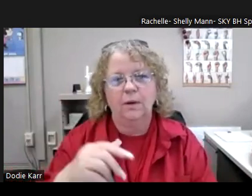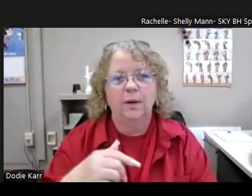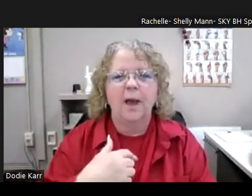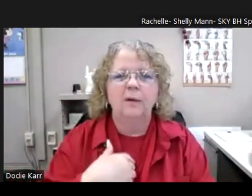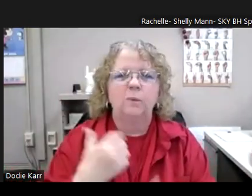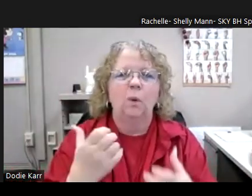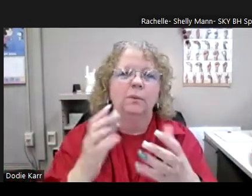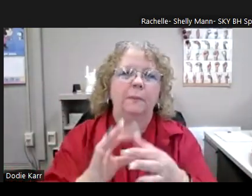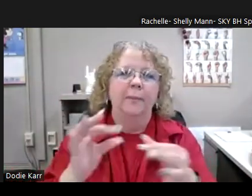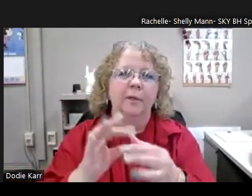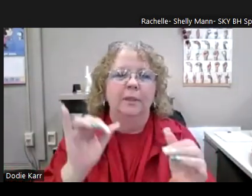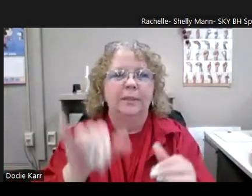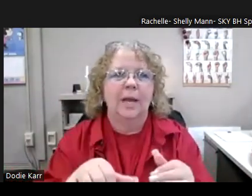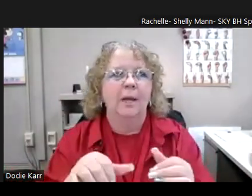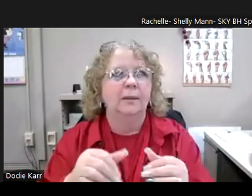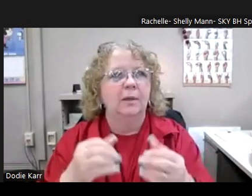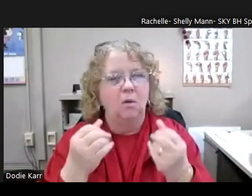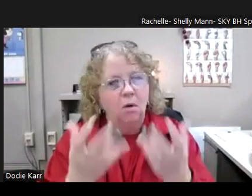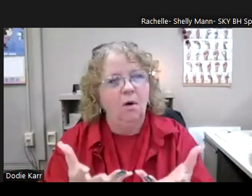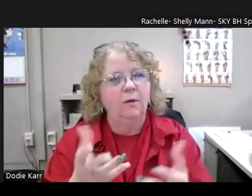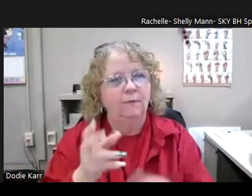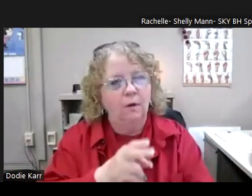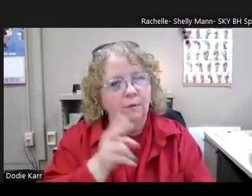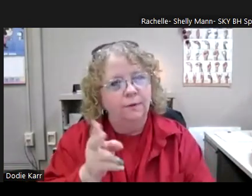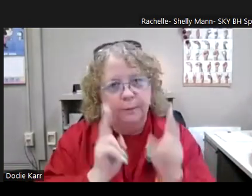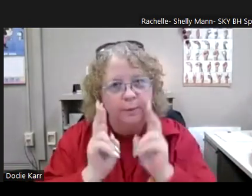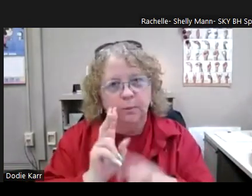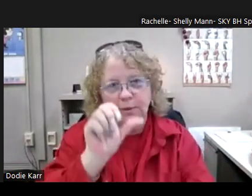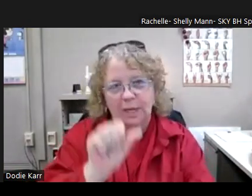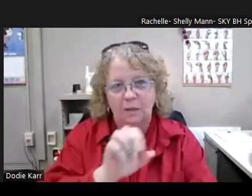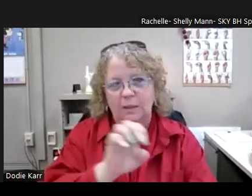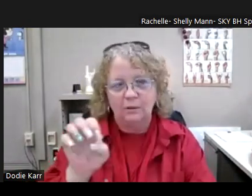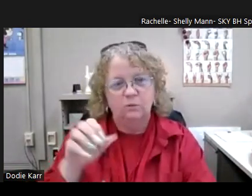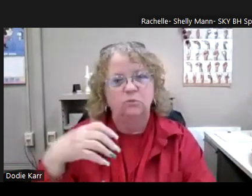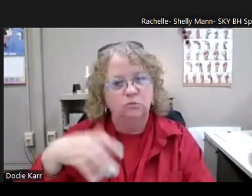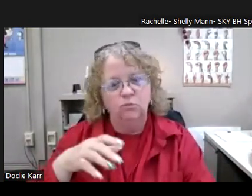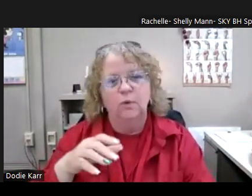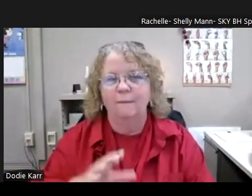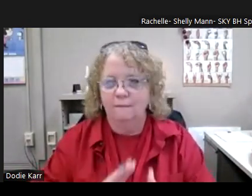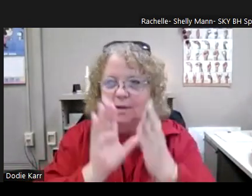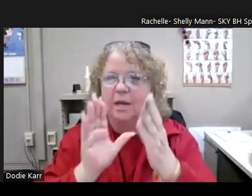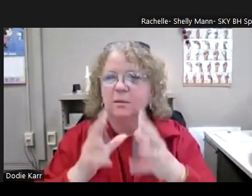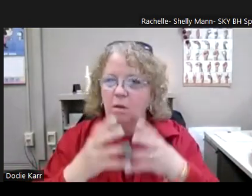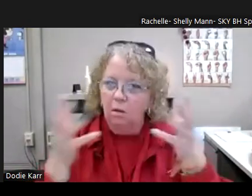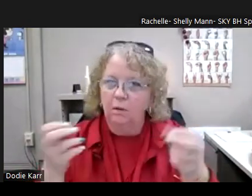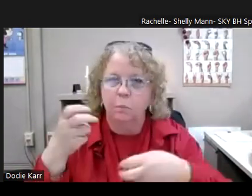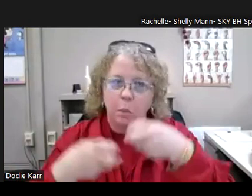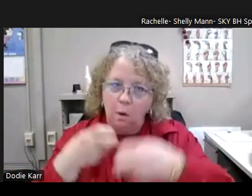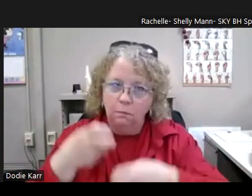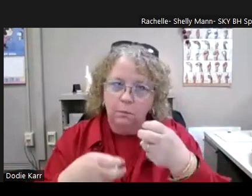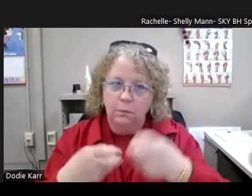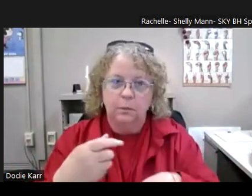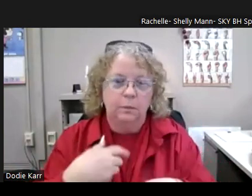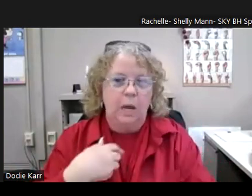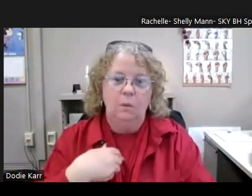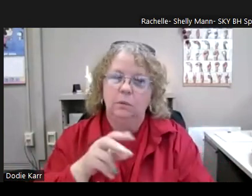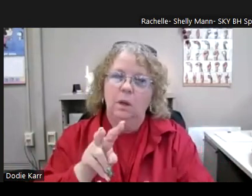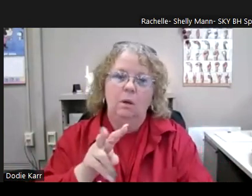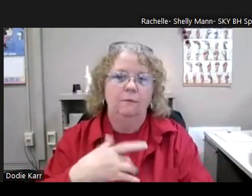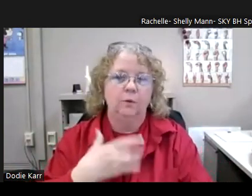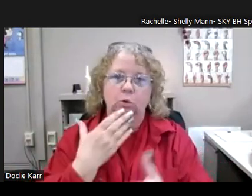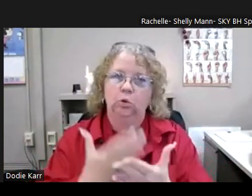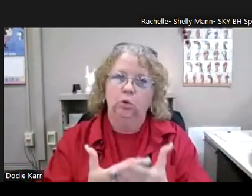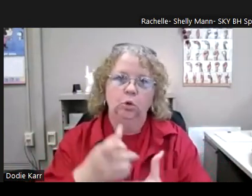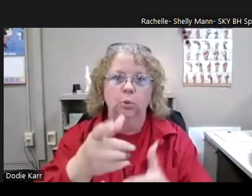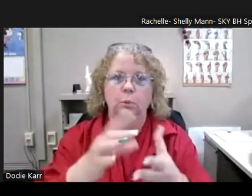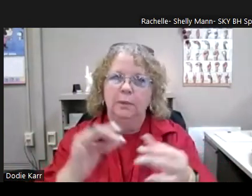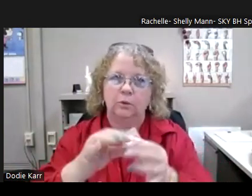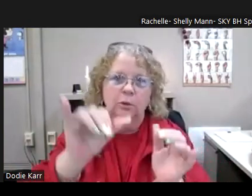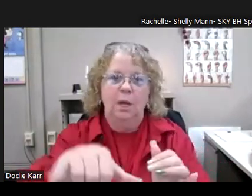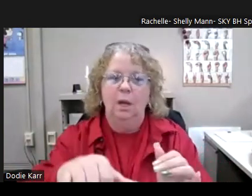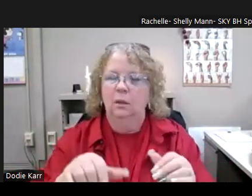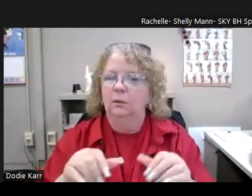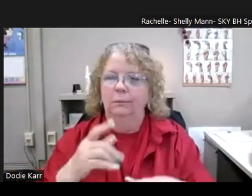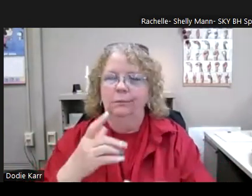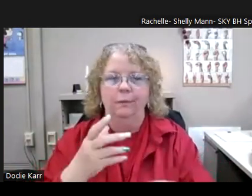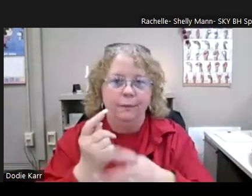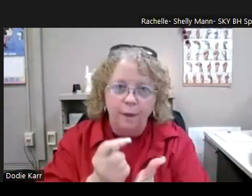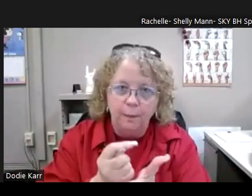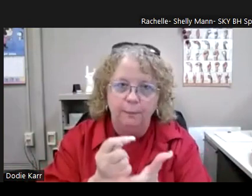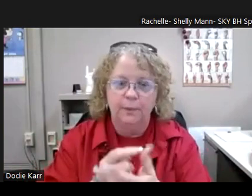CAN FEEL FREE TO TURN ON YOUR VIDEO OR TO ASK IT IN THE CHAT.